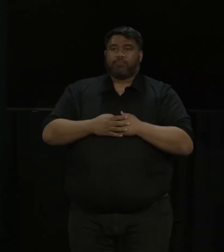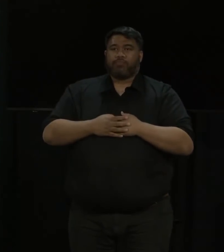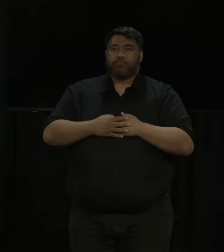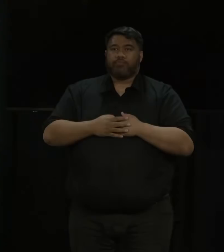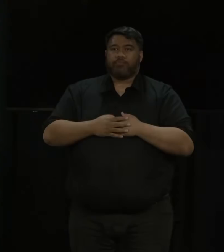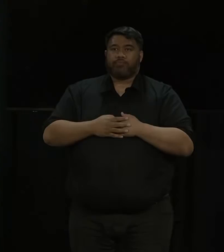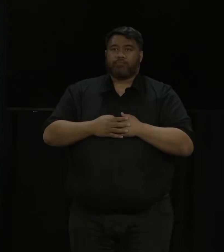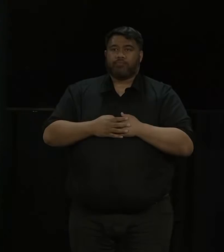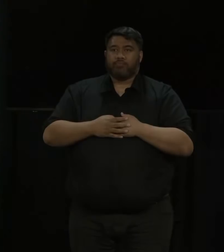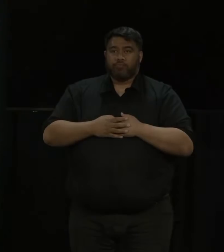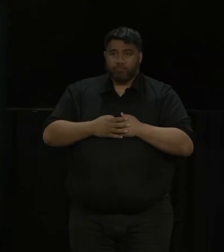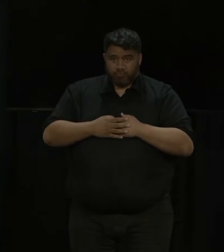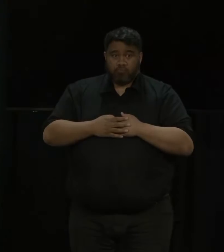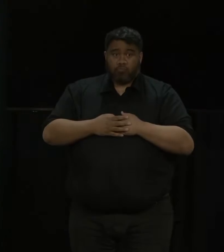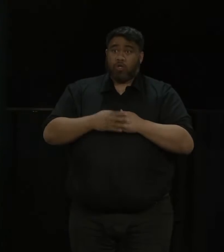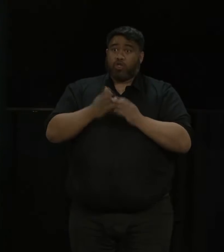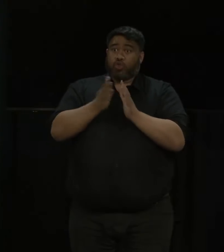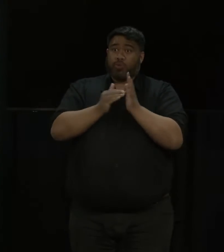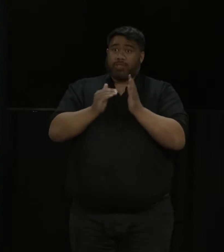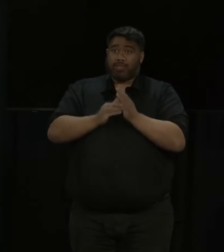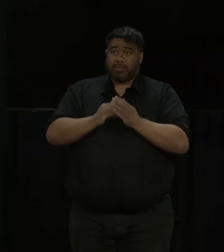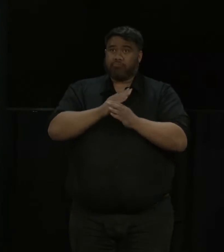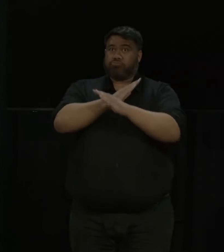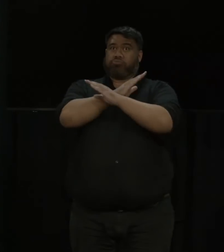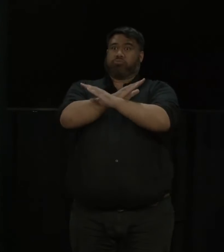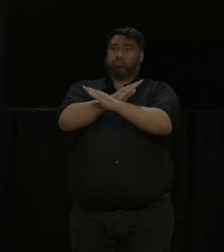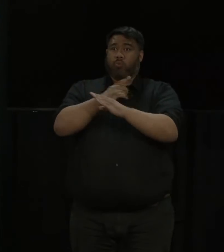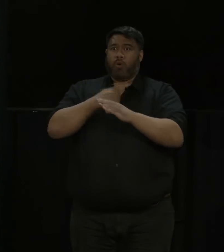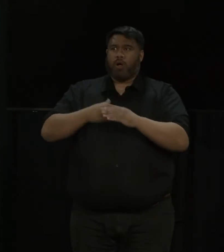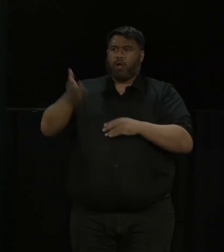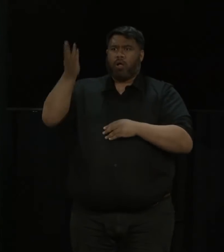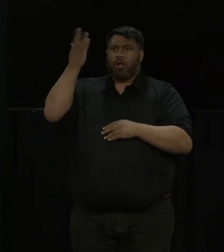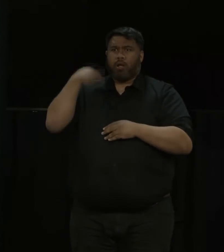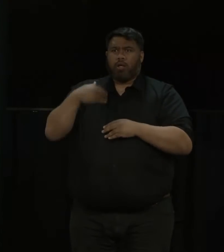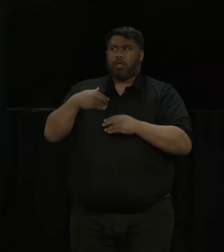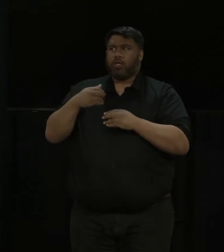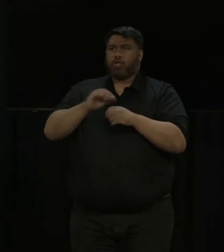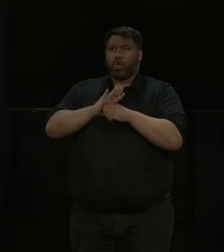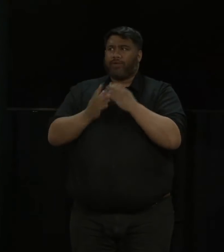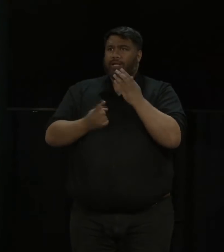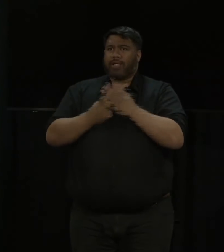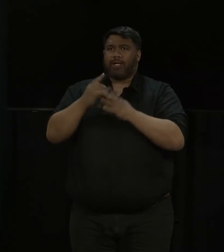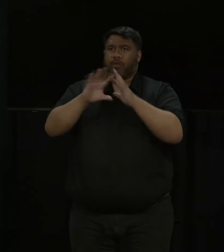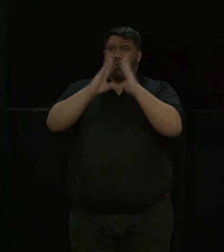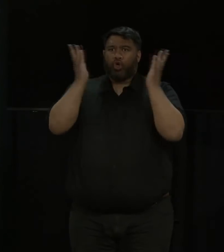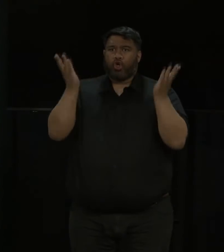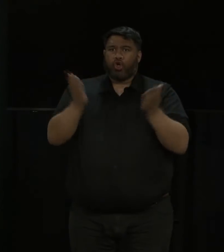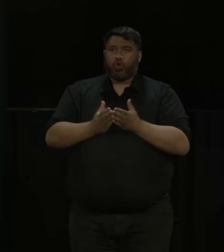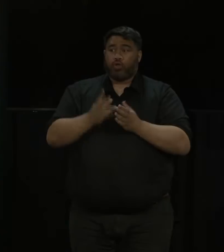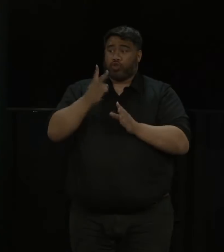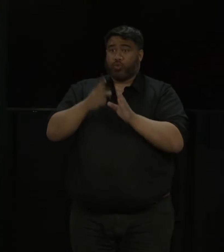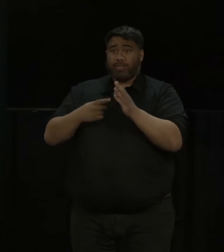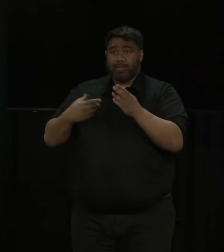travel which will be managed in a stepped way.